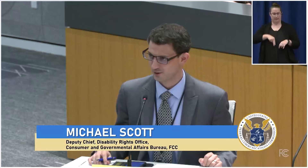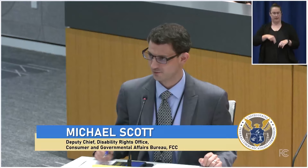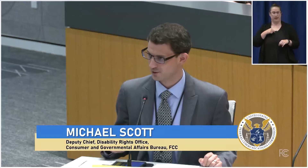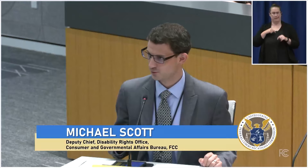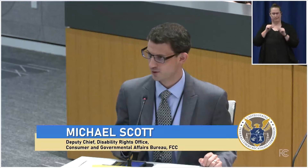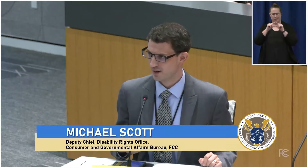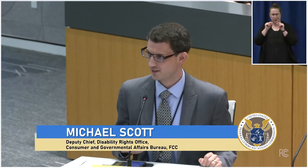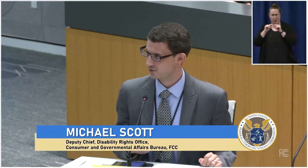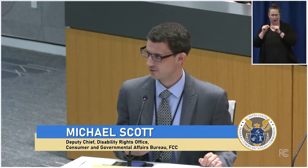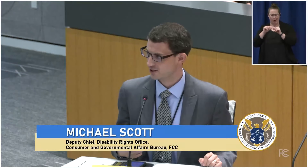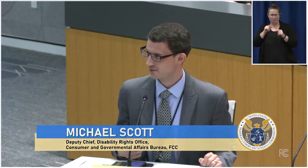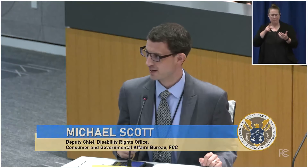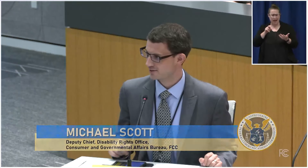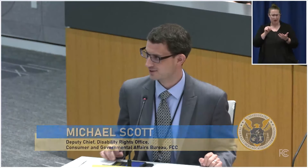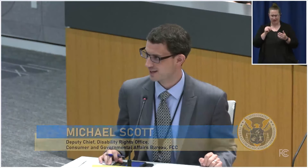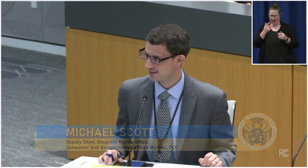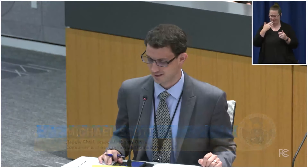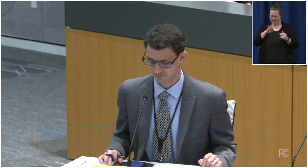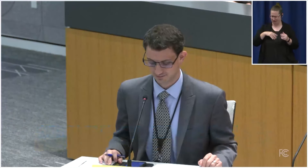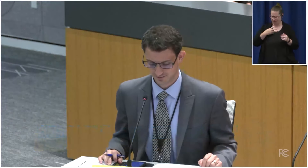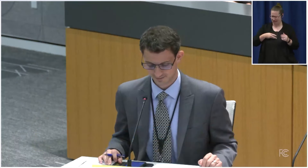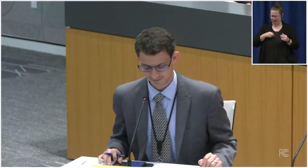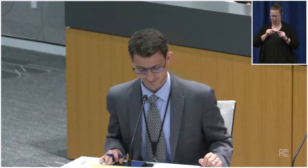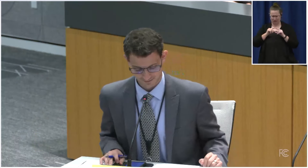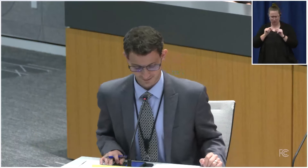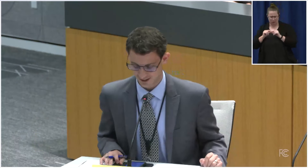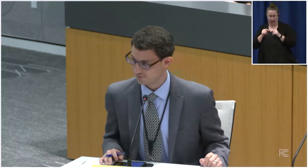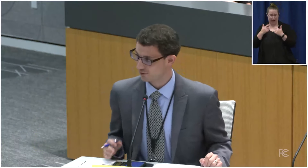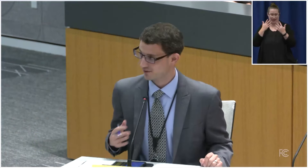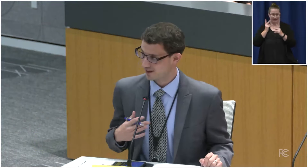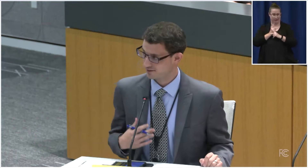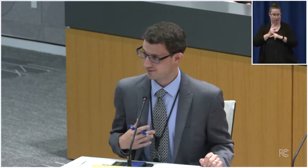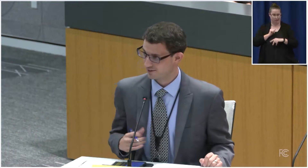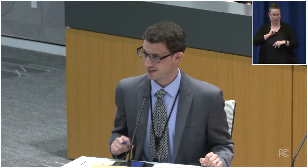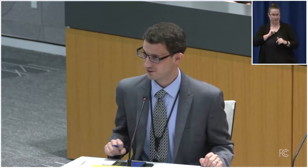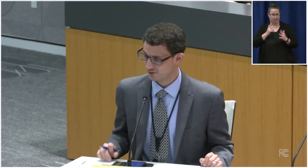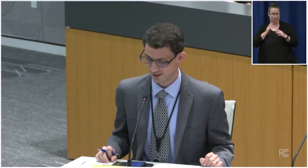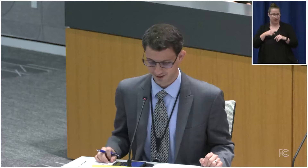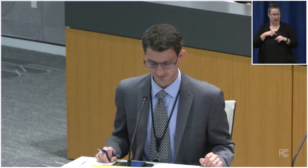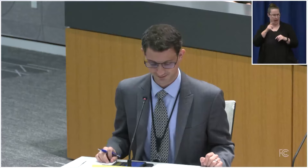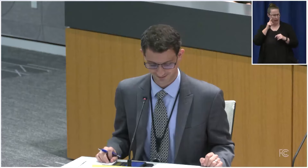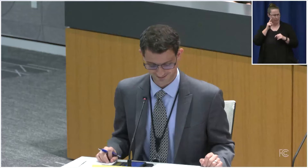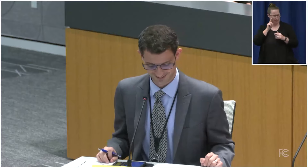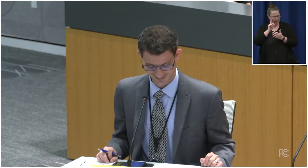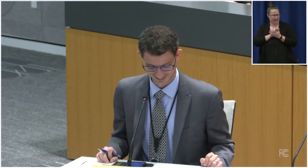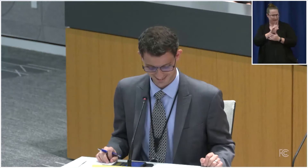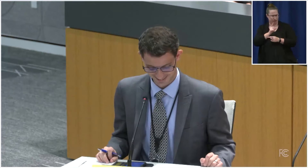BROWN HAIR WEARING A GRAY SUIT. AND A BLUE SHIRT AND A SQUARE PATTERNED TIE.